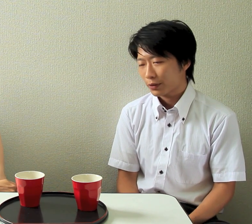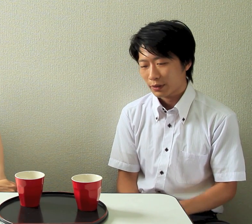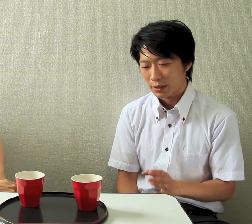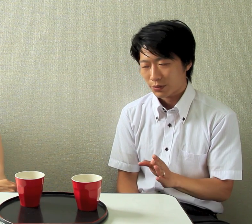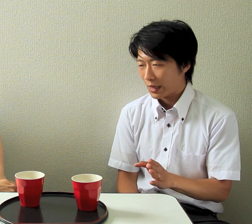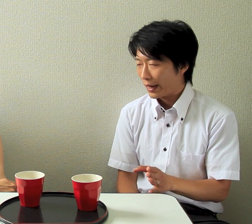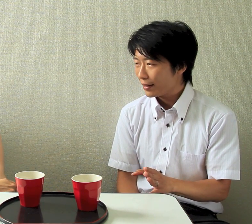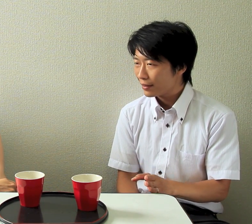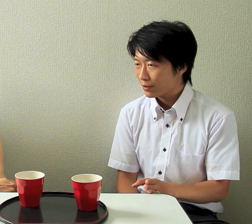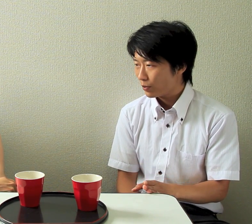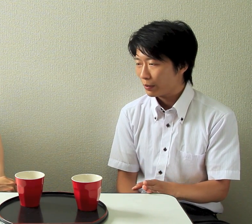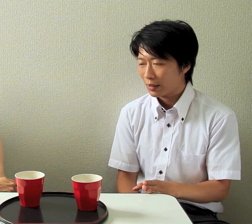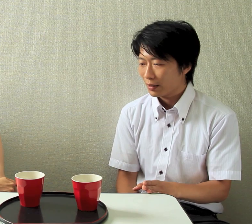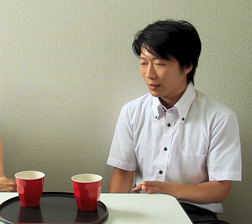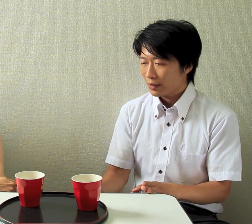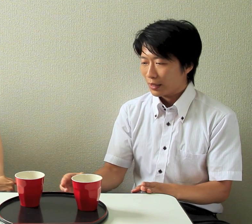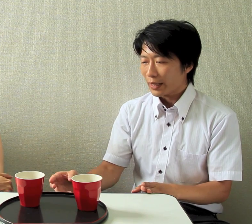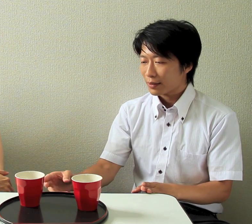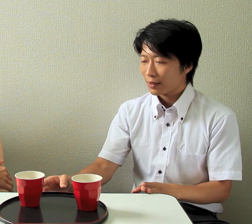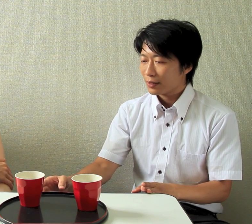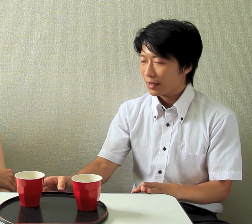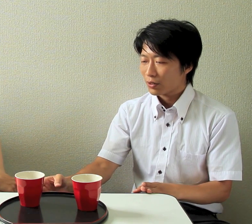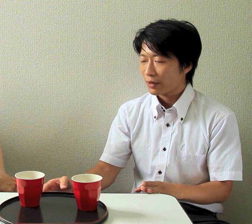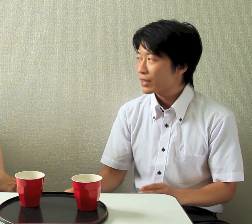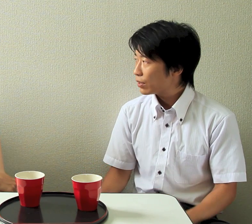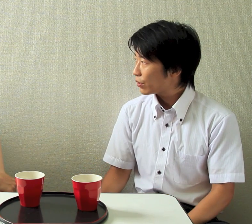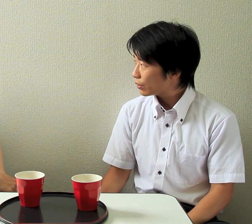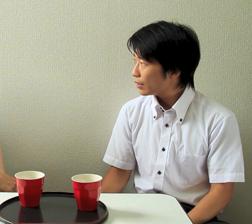Since I was 8 to maybe 16 or 17 years old.